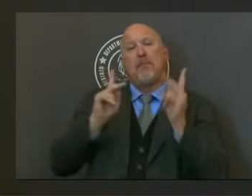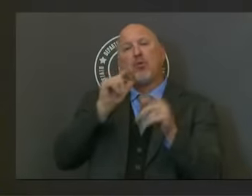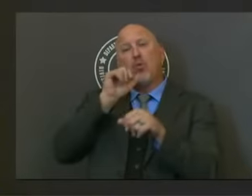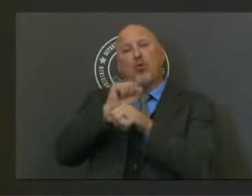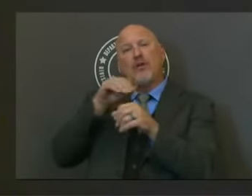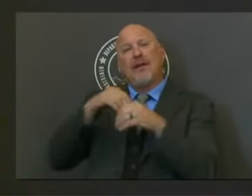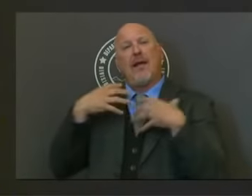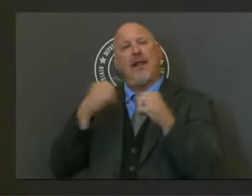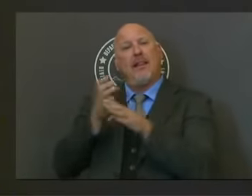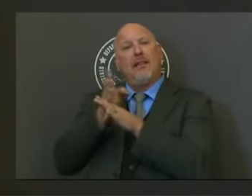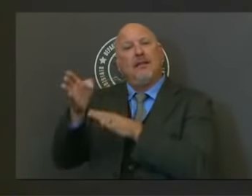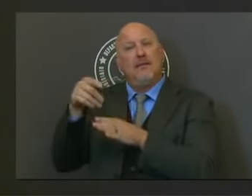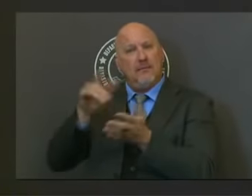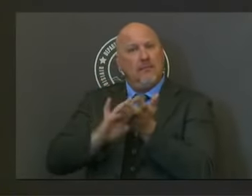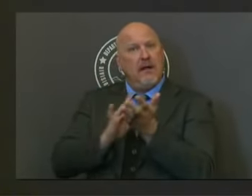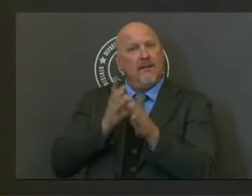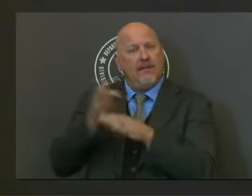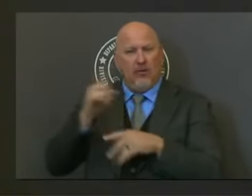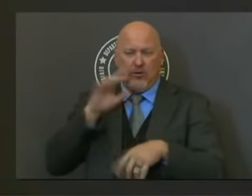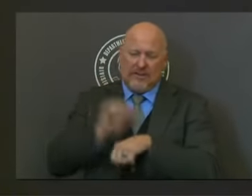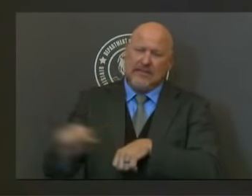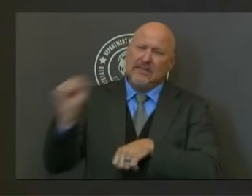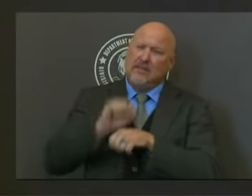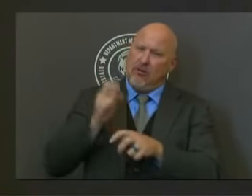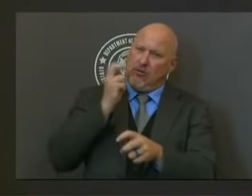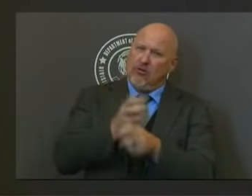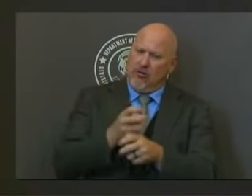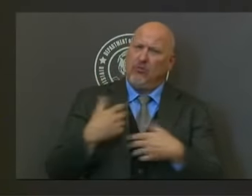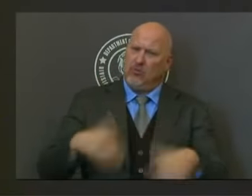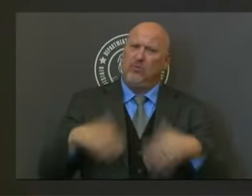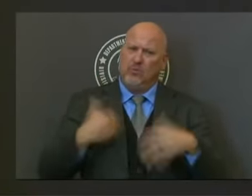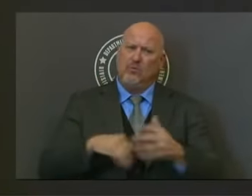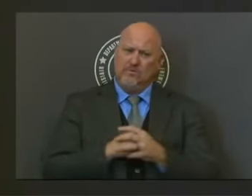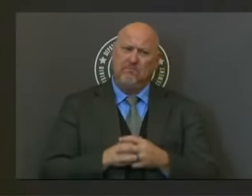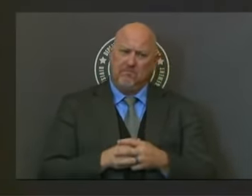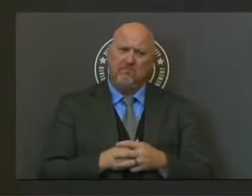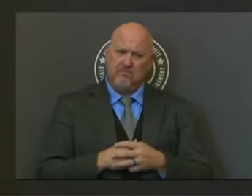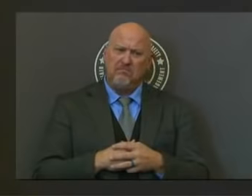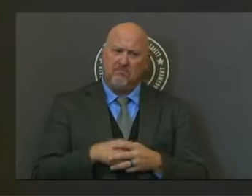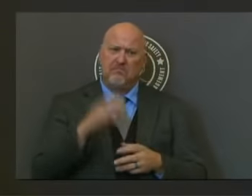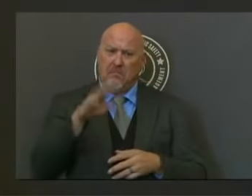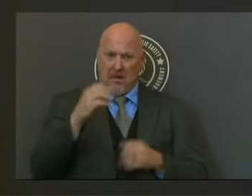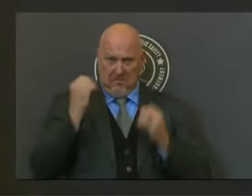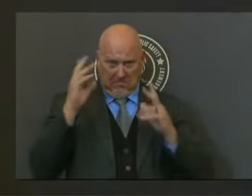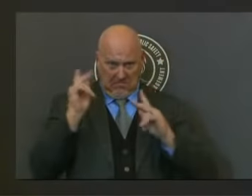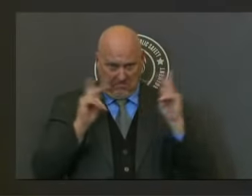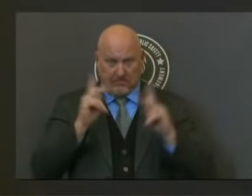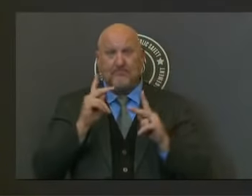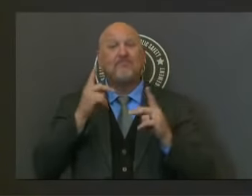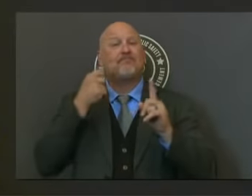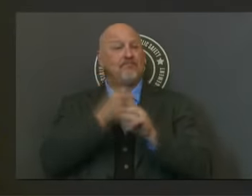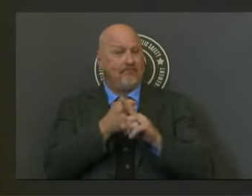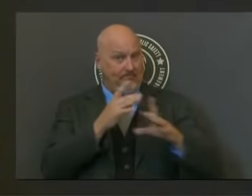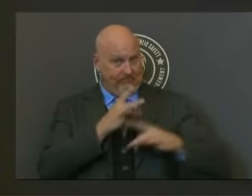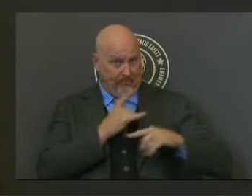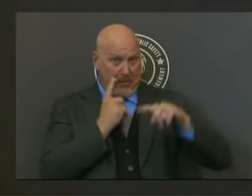many people get in but will not have severe